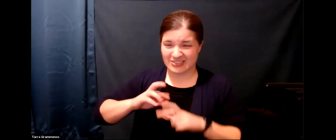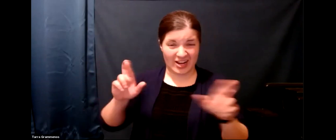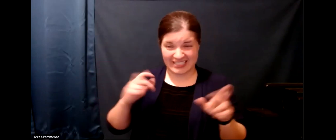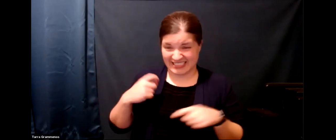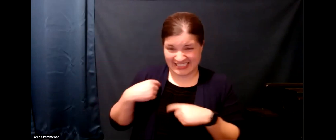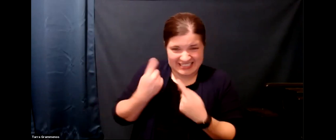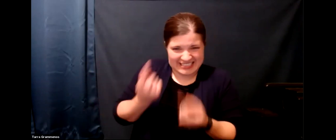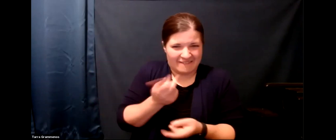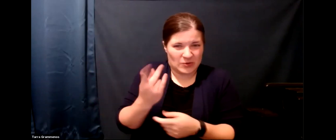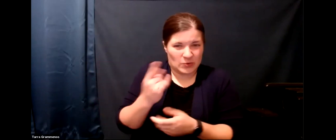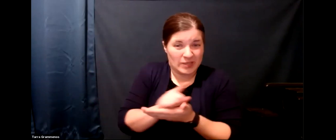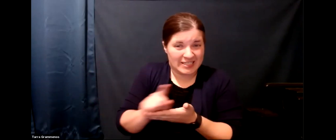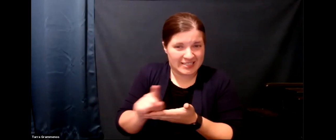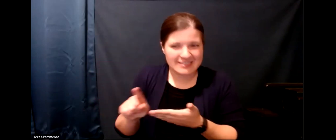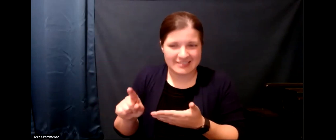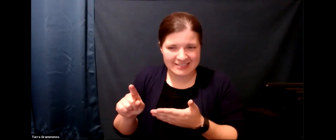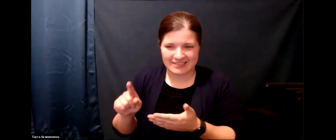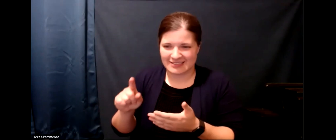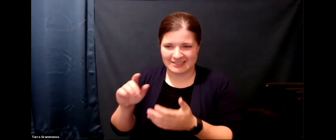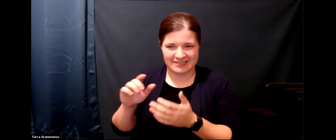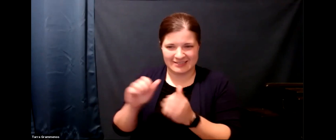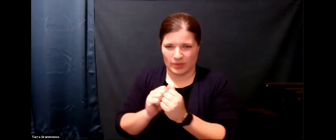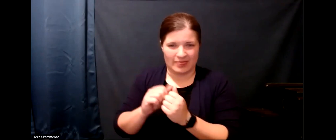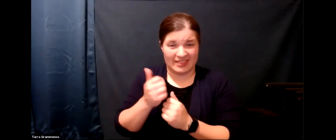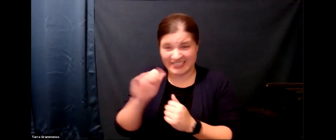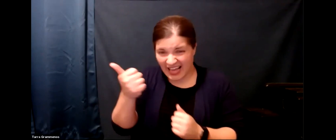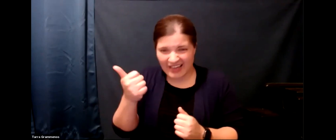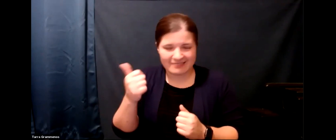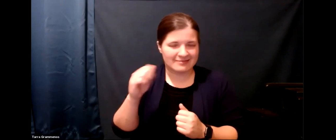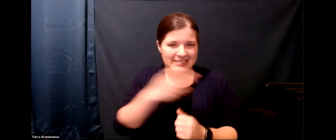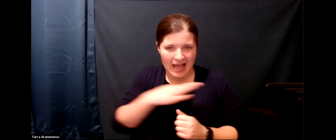weeks with several -- ten folks entering those.